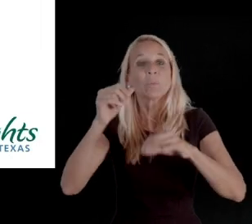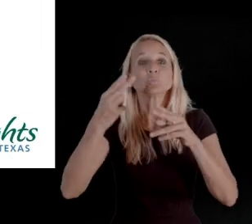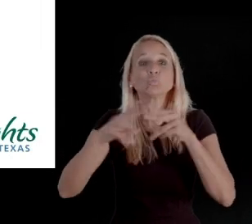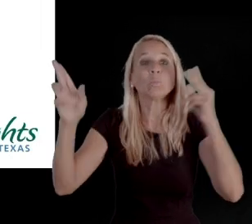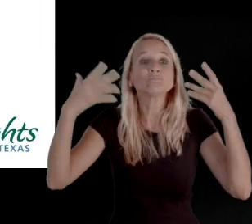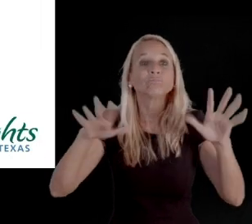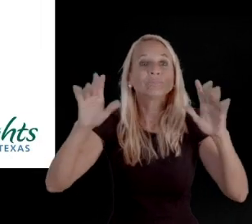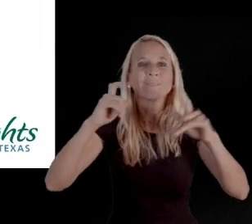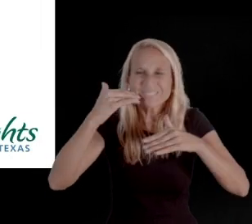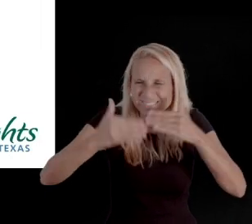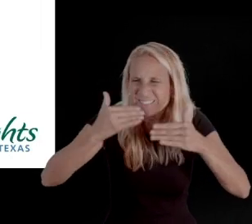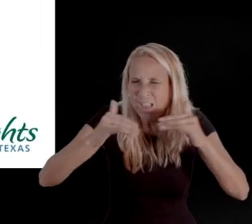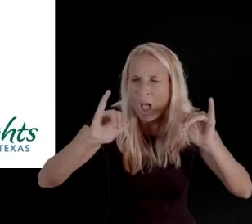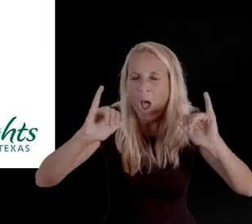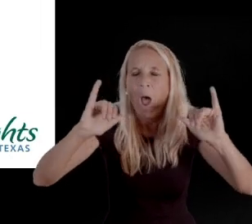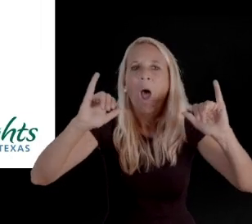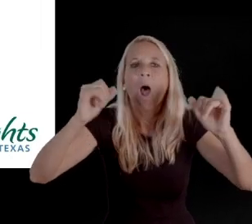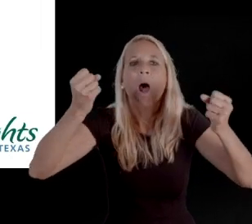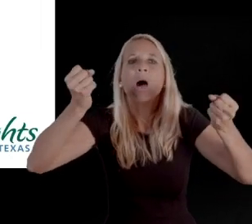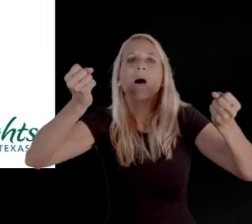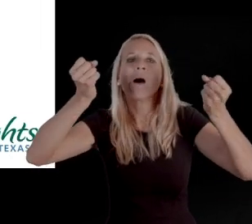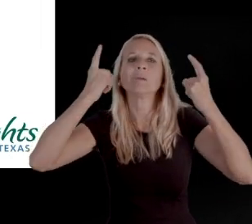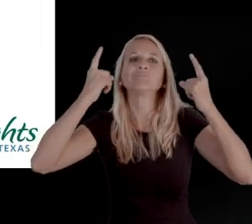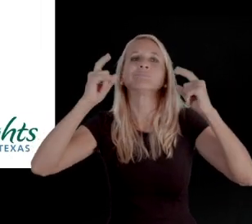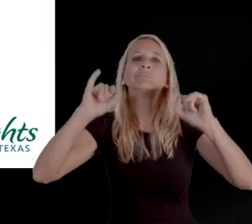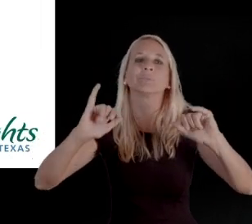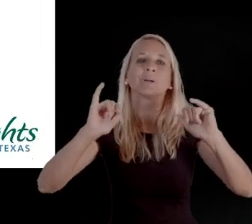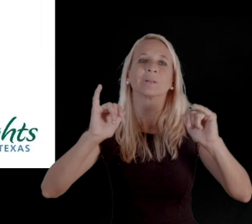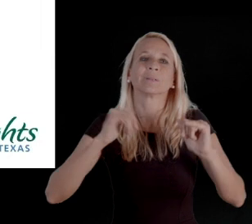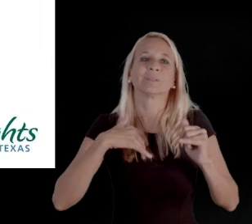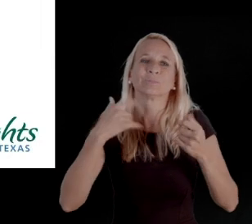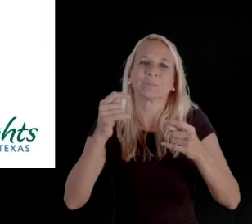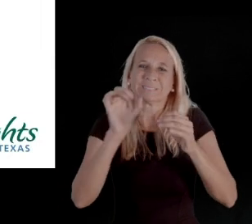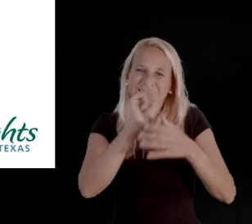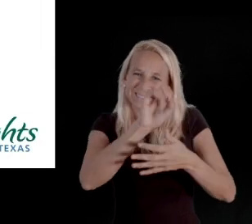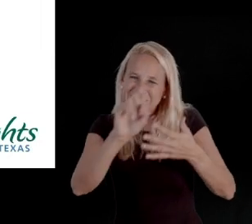to get used to. So we're trying to go through the basics so that you know kind of what to expect.